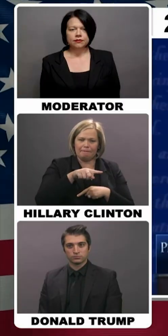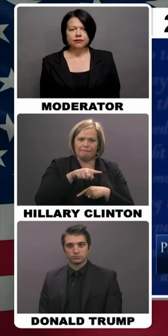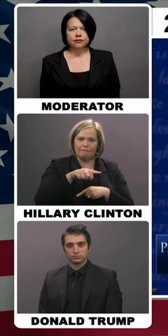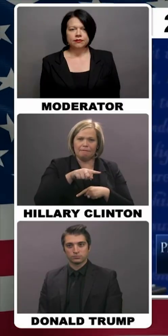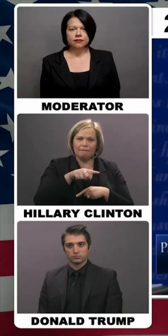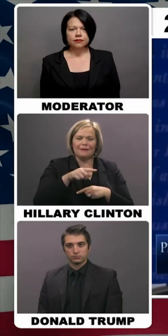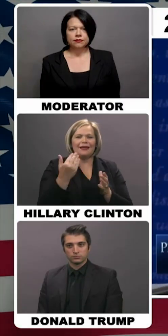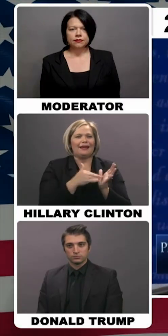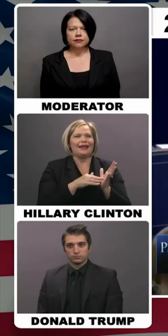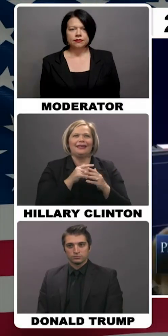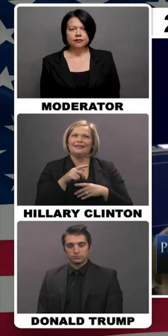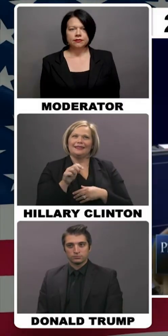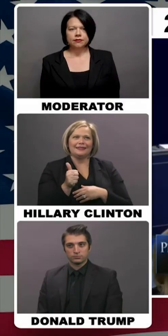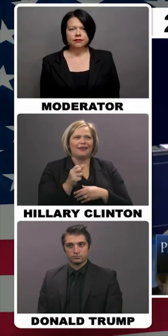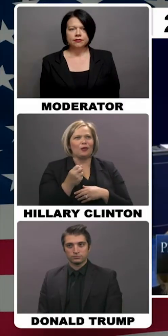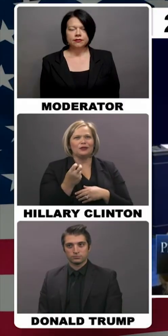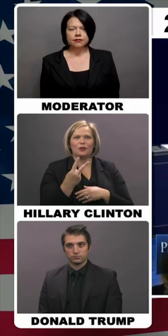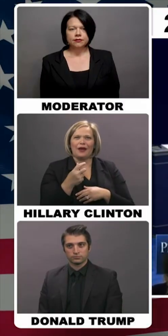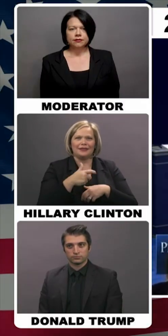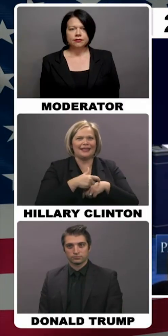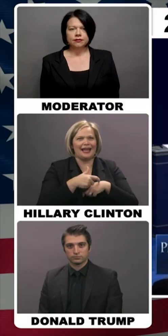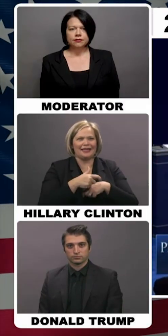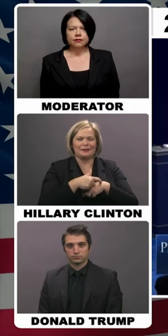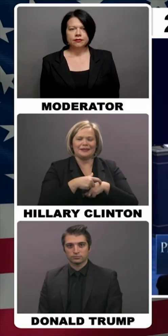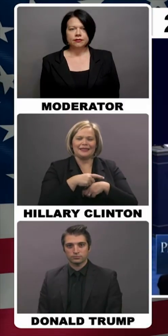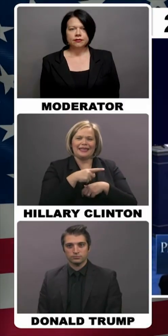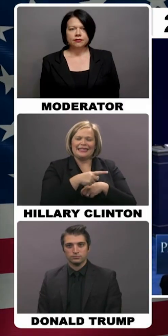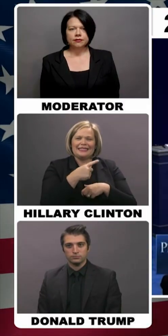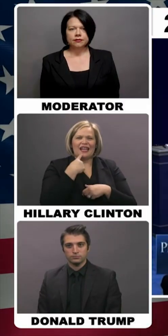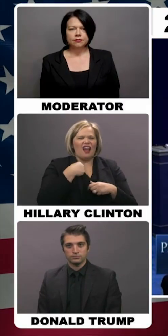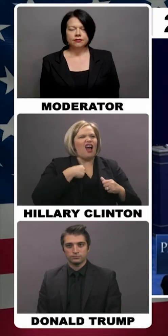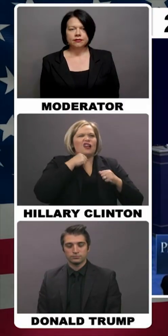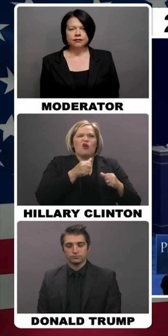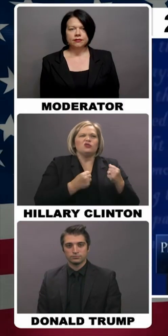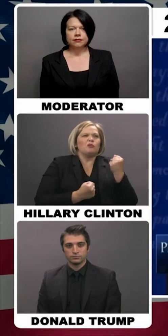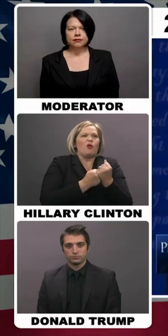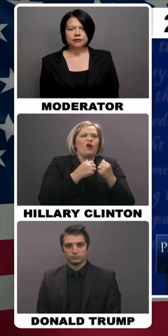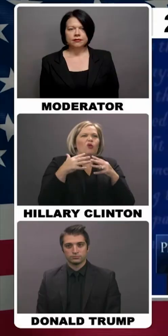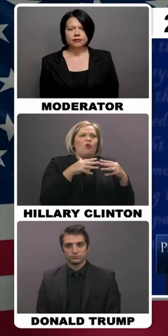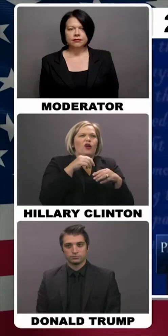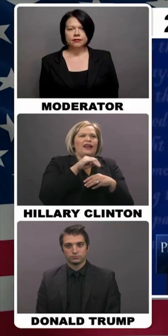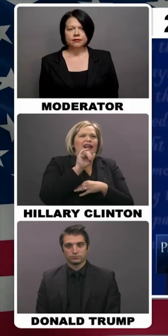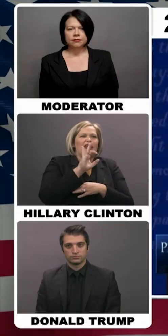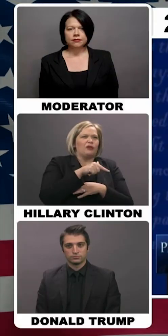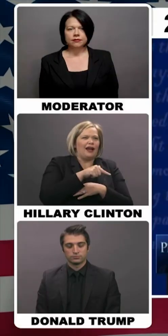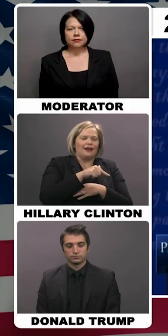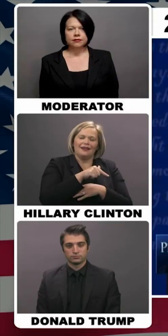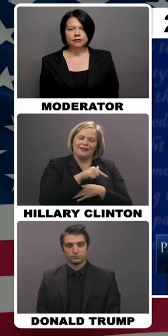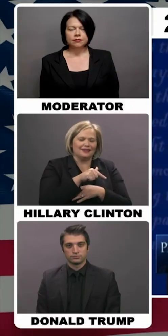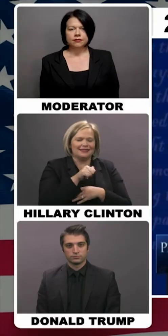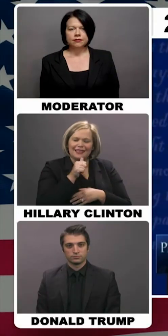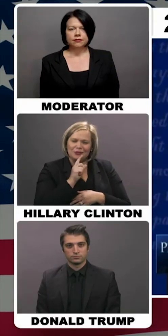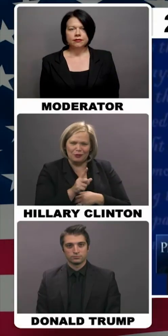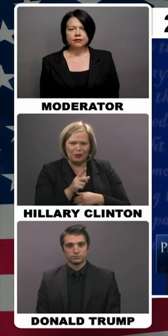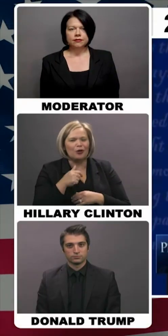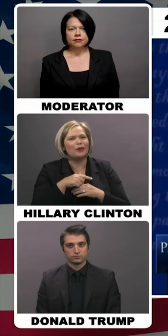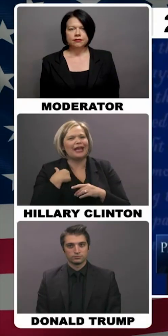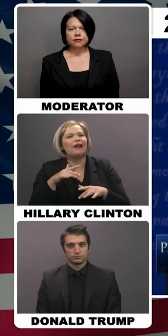or 12th time that he's denied being for the war in Iraq. We have it on tape. The entire Press Corps has looked at it.